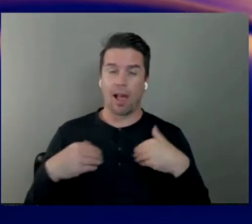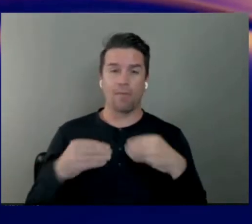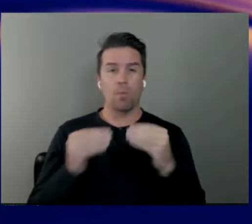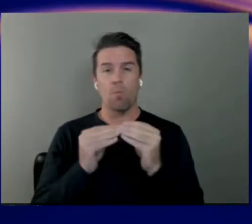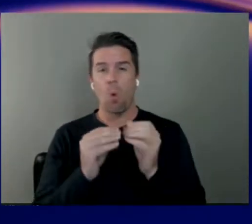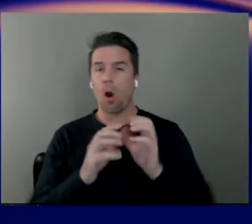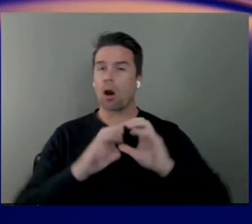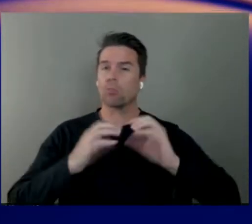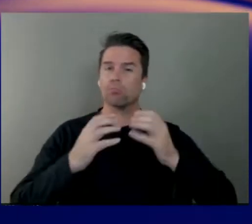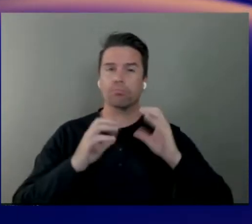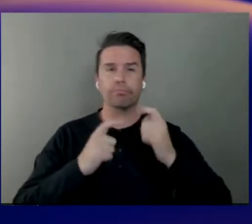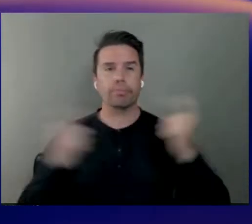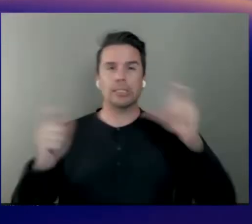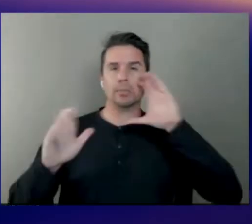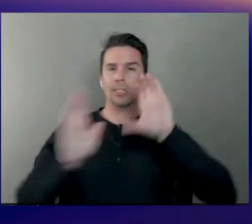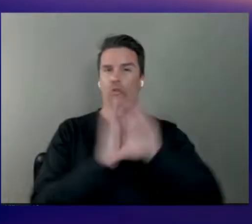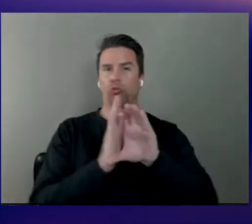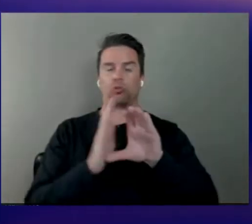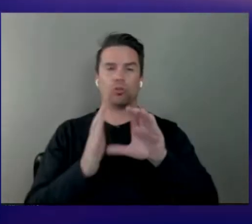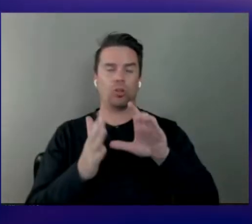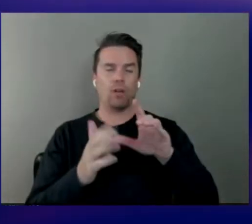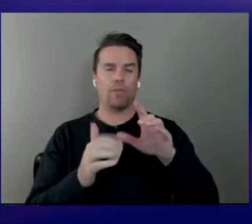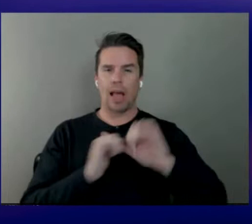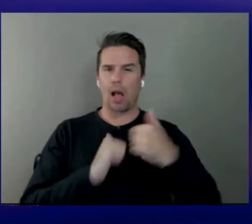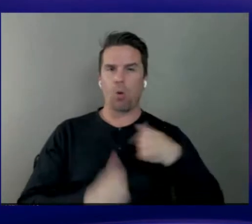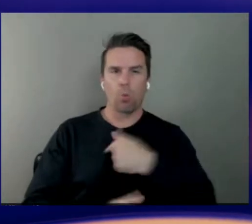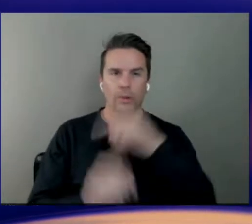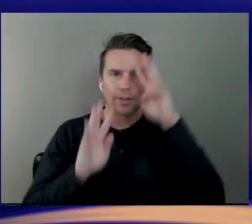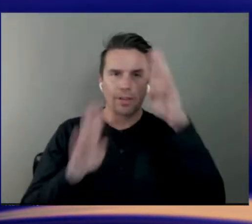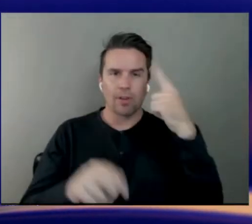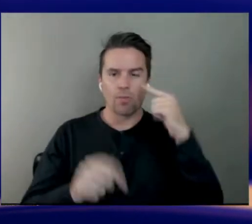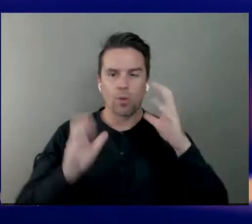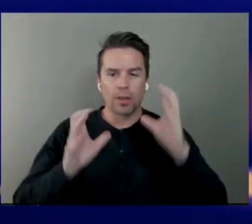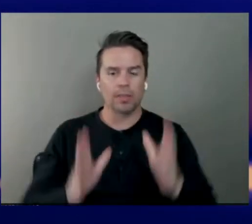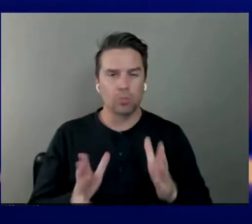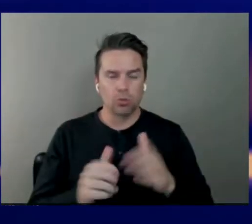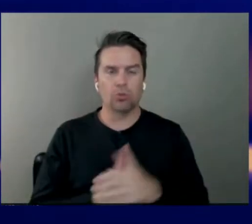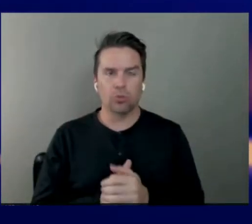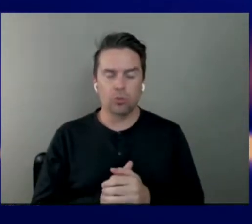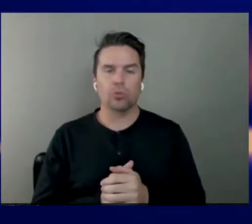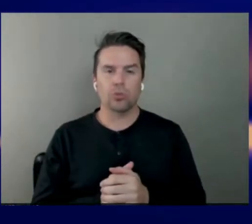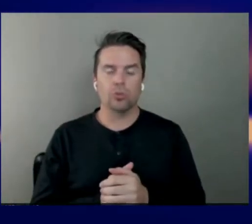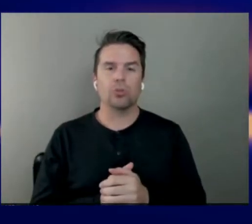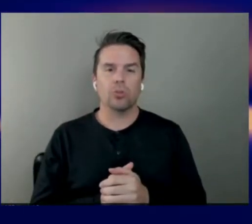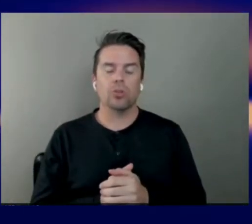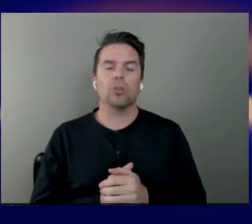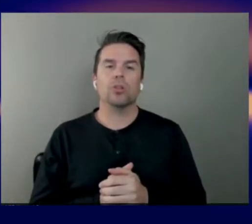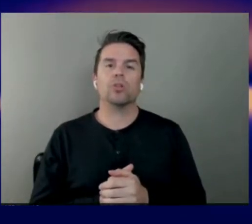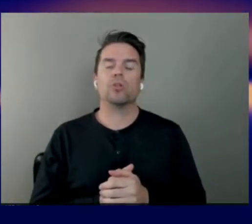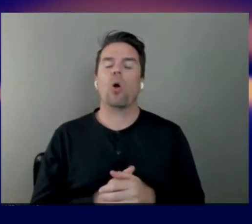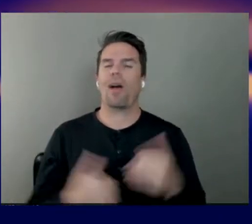And I would kind of lump it into like three big categories, first one being in within performance.